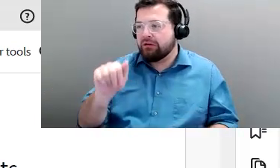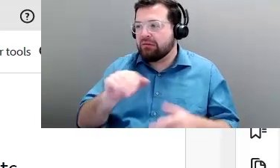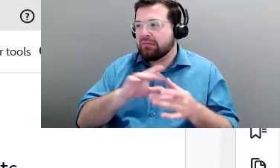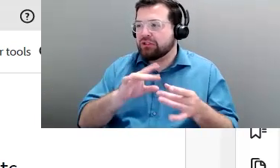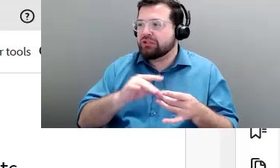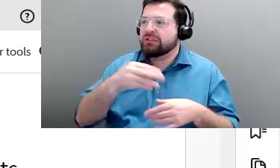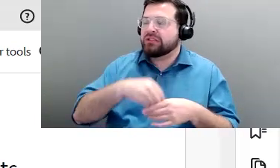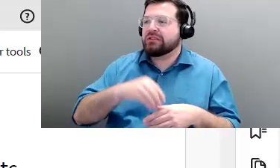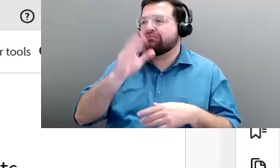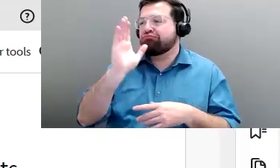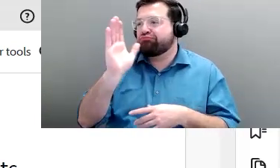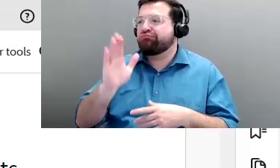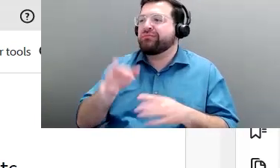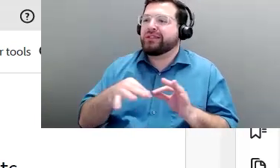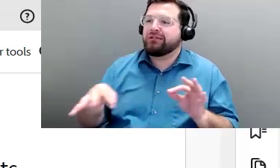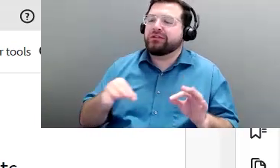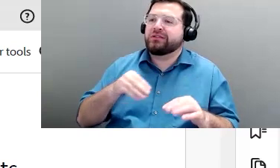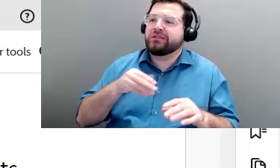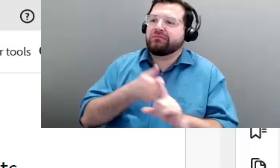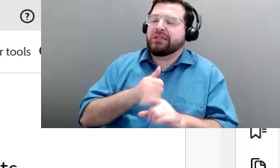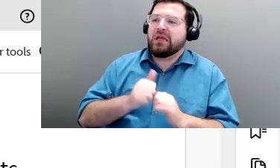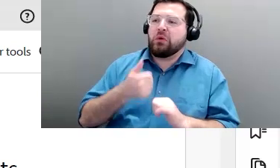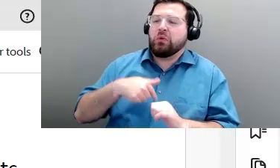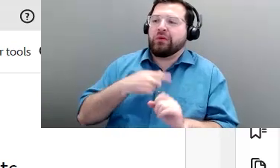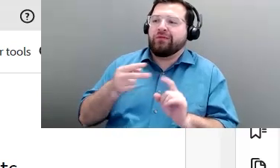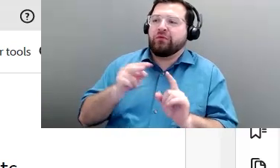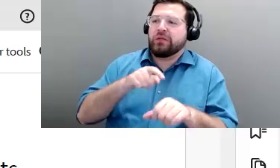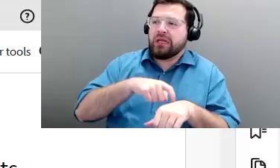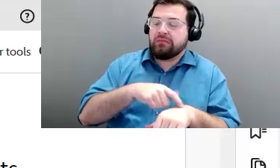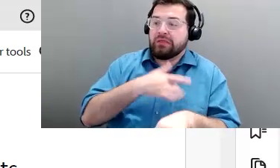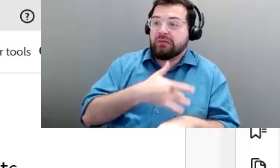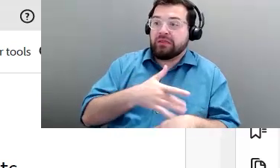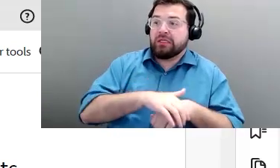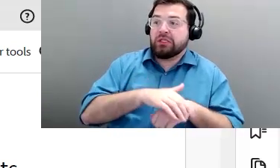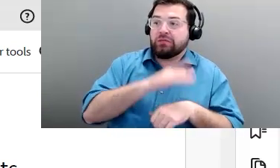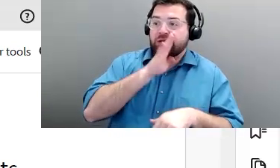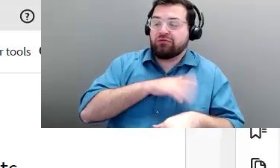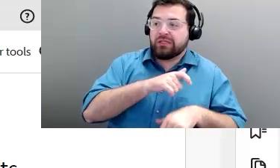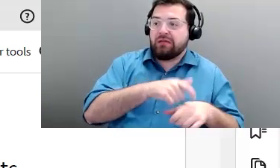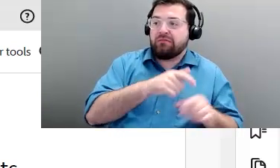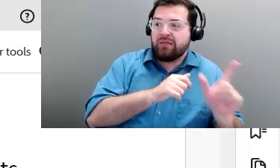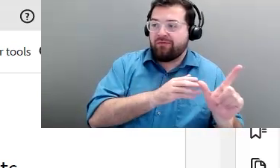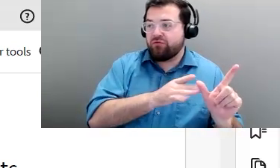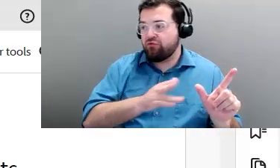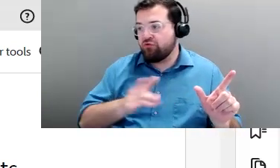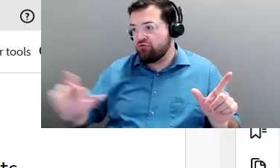The way we English speakers see time is from left to right. We see time moving in that direction because we write from left to right.